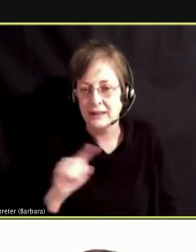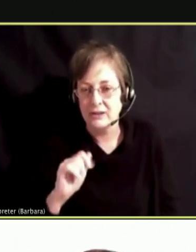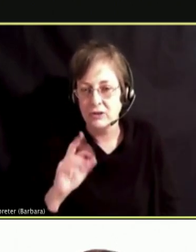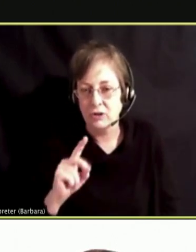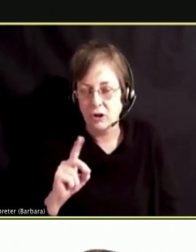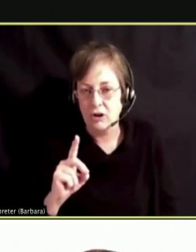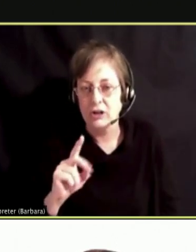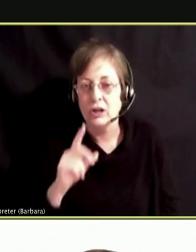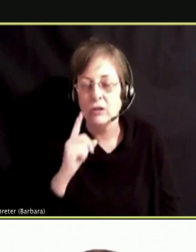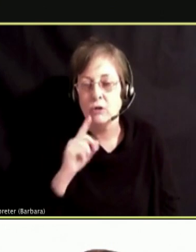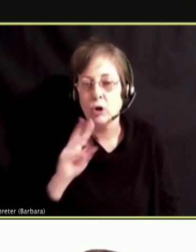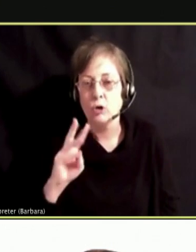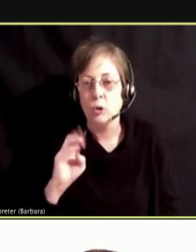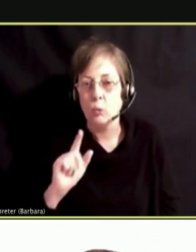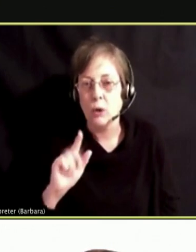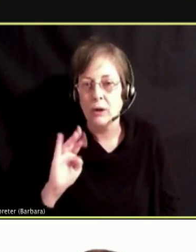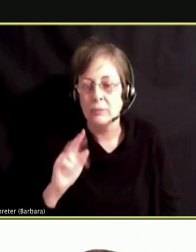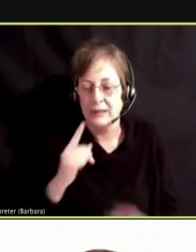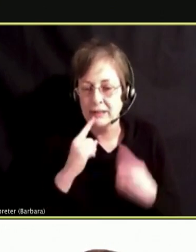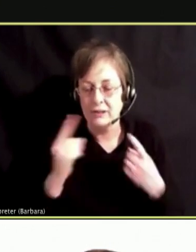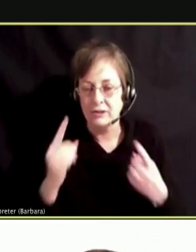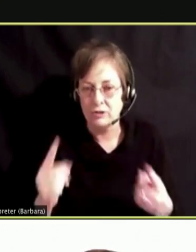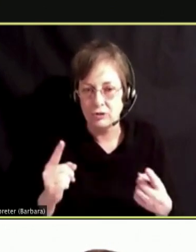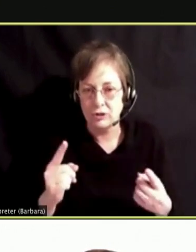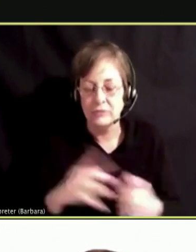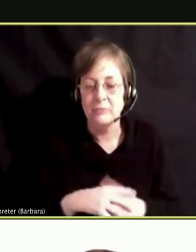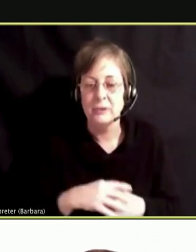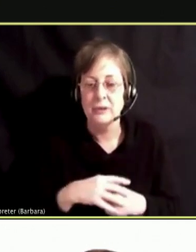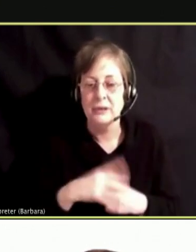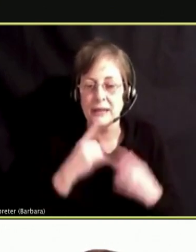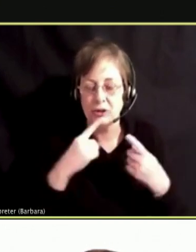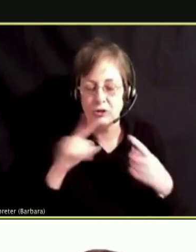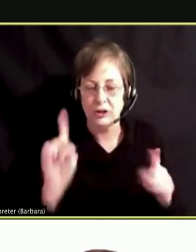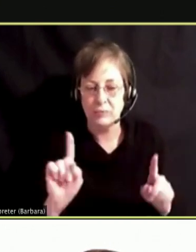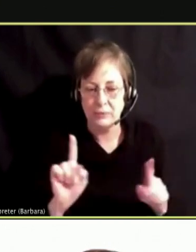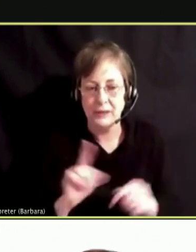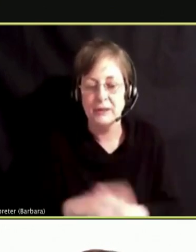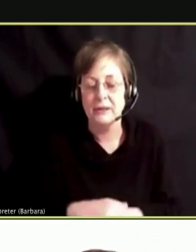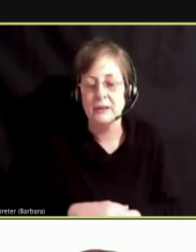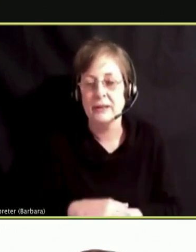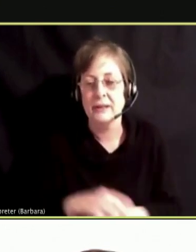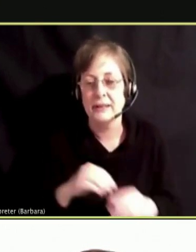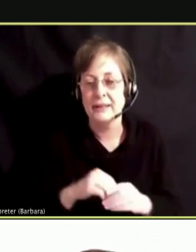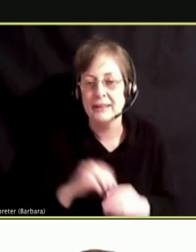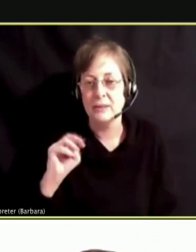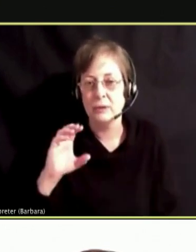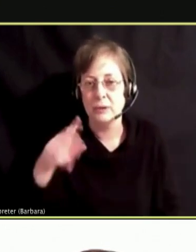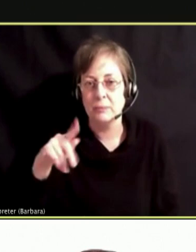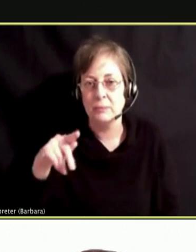AND RESTORATIVE JUSTICE UNIT. THANK YOU FOR WHAT I KNOW MR. KELLY IS HELPING US OUT.